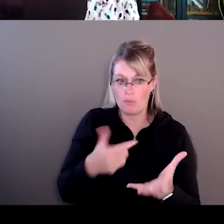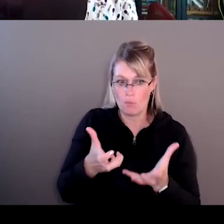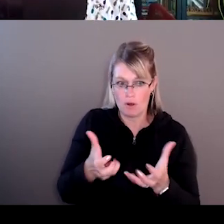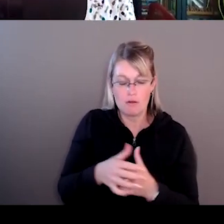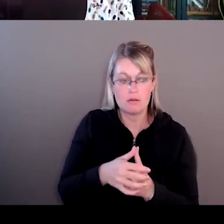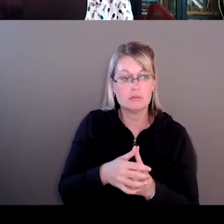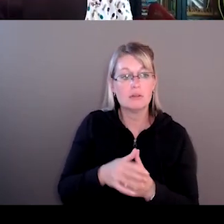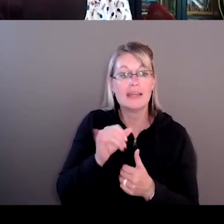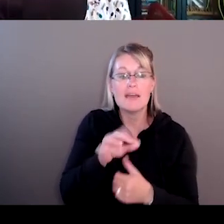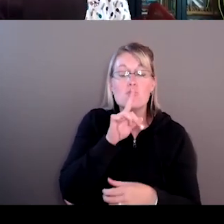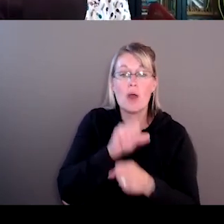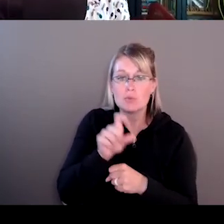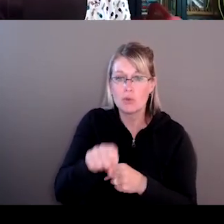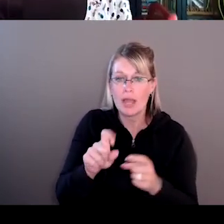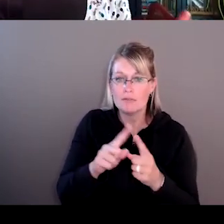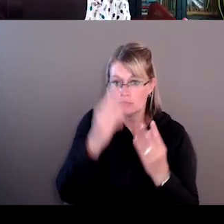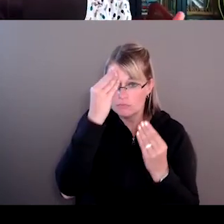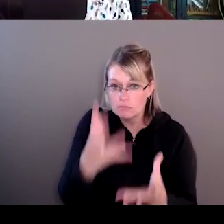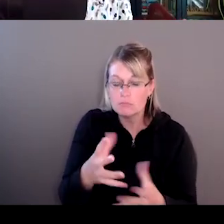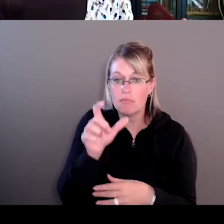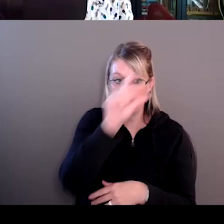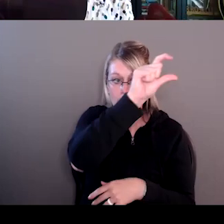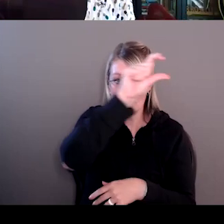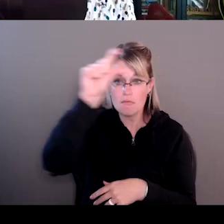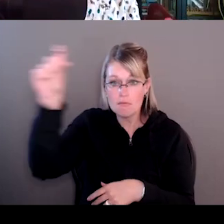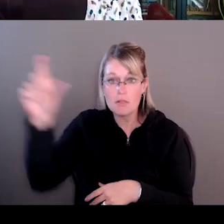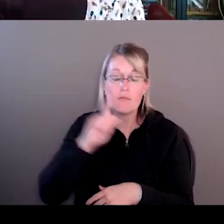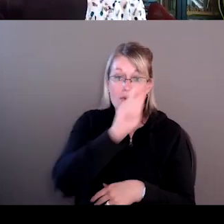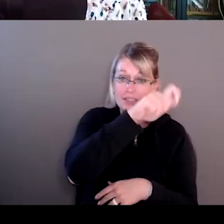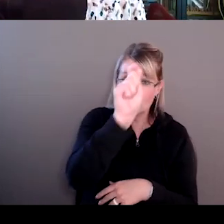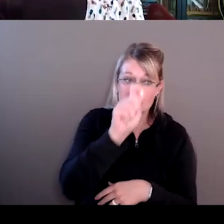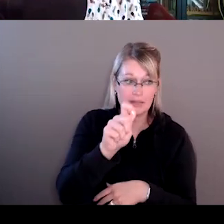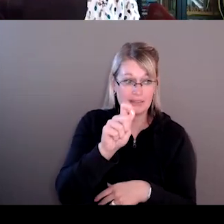If you absolutely have to convey the column header for those checkboxes in